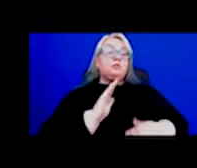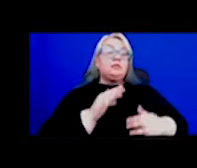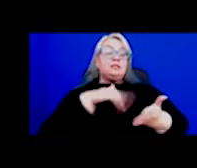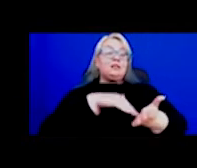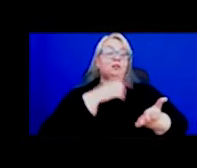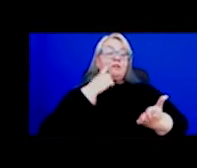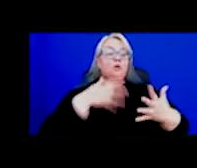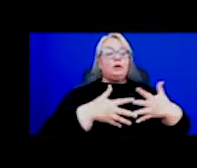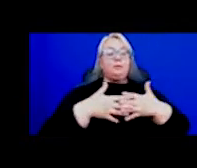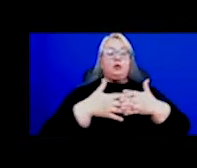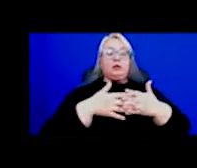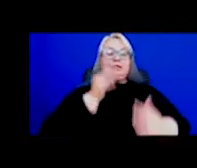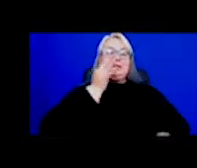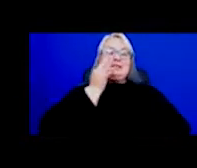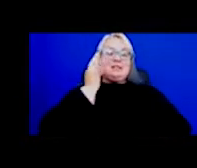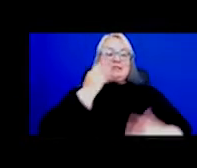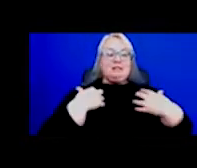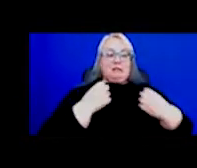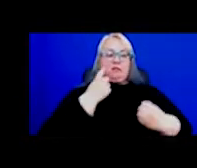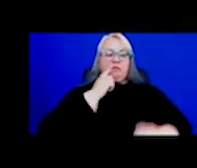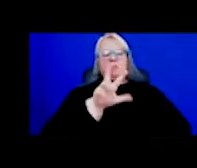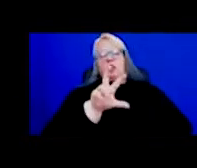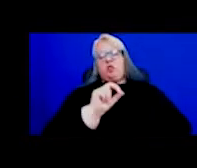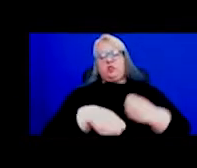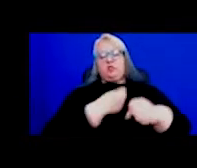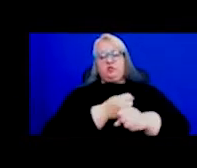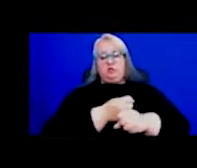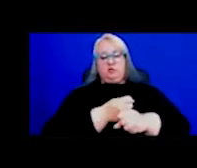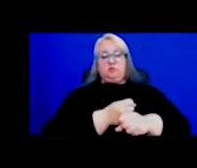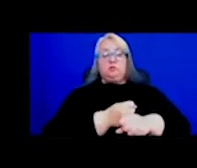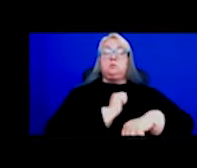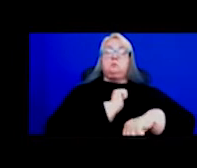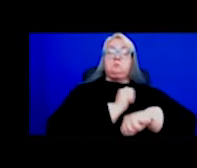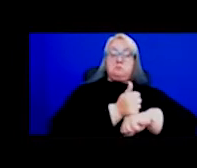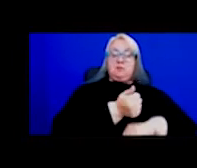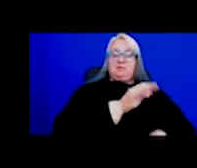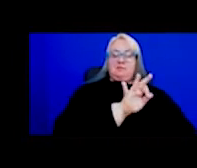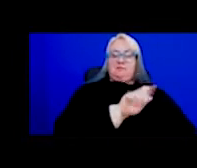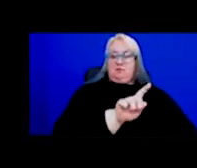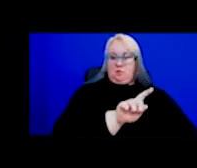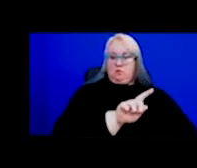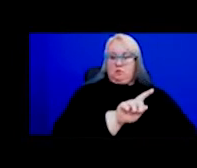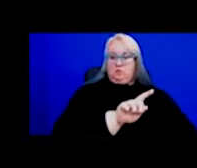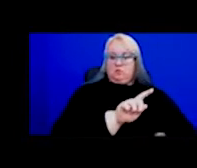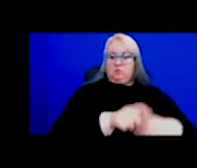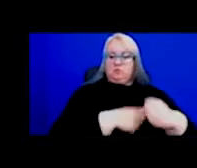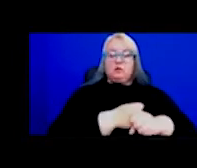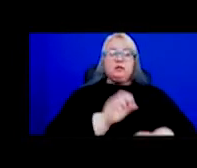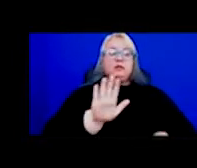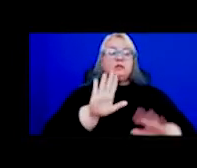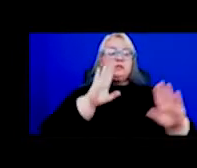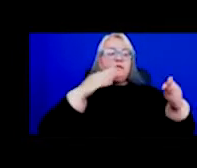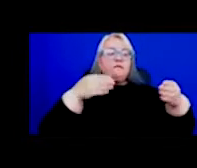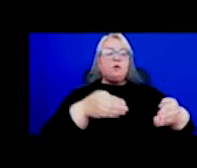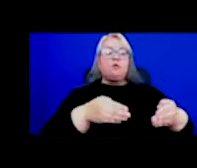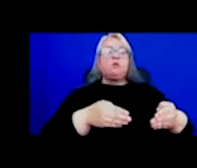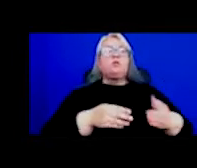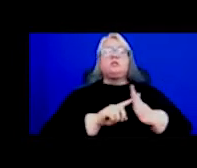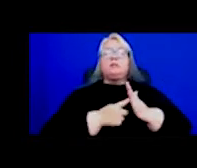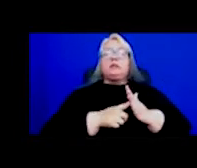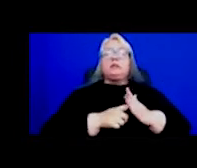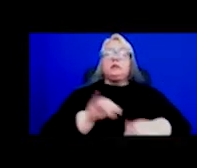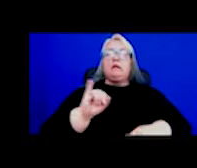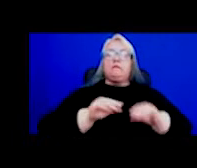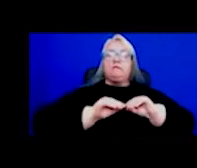30 years started in 1991 and its focus has kind of evolved initially from infectious disease to then